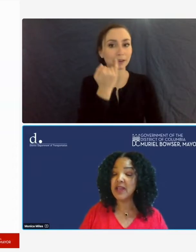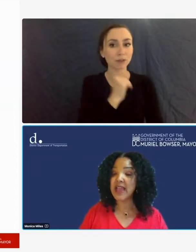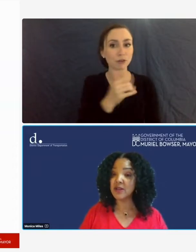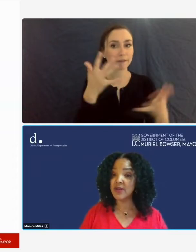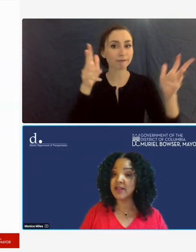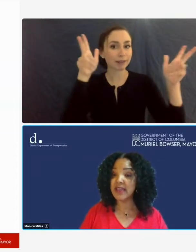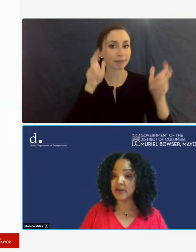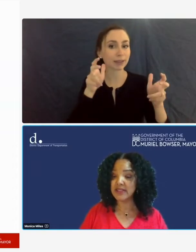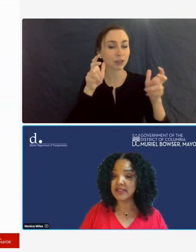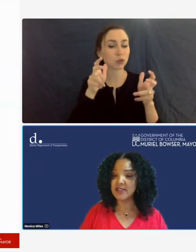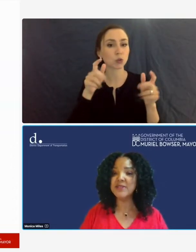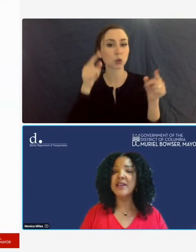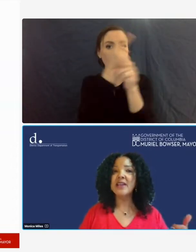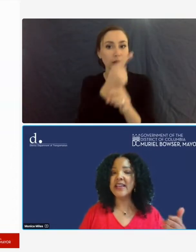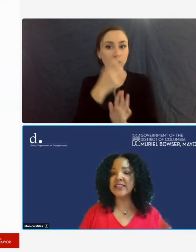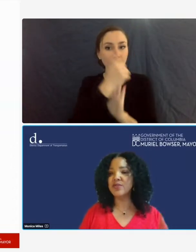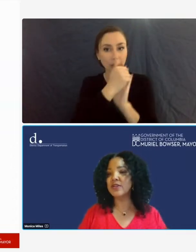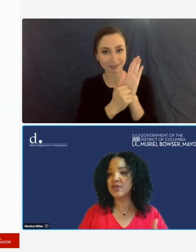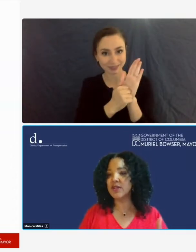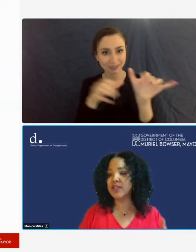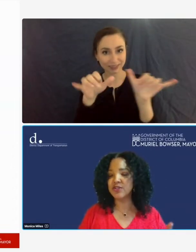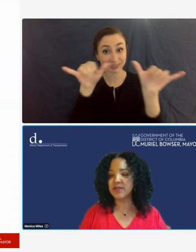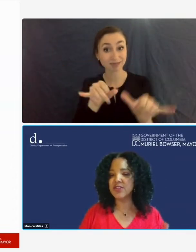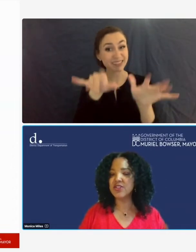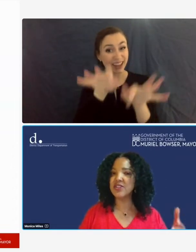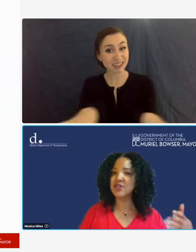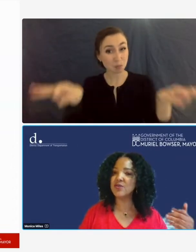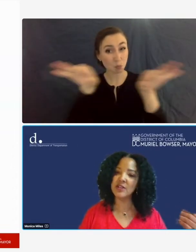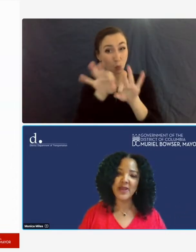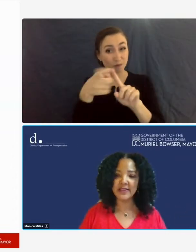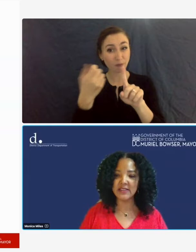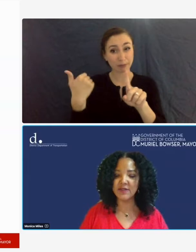adequate accounting systems that's critical in your submission so you want to go back and view